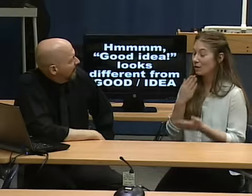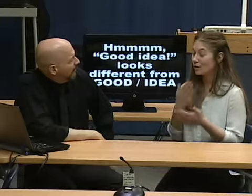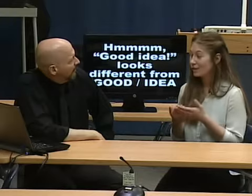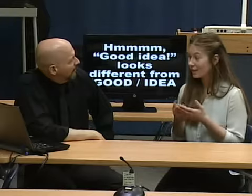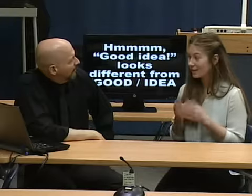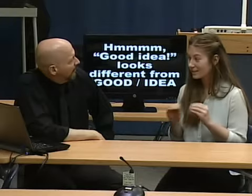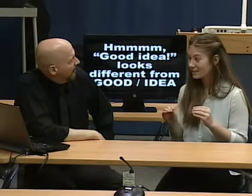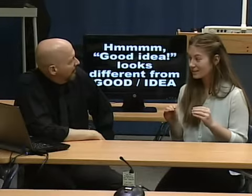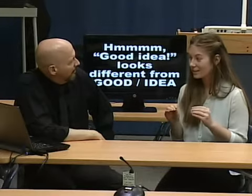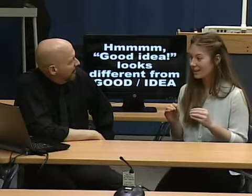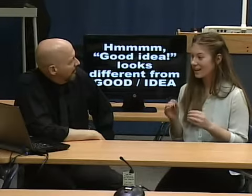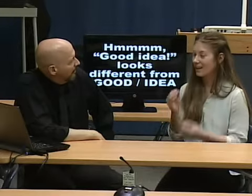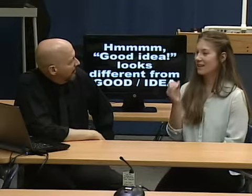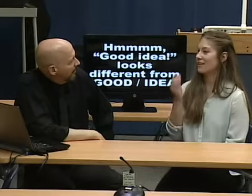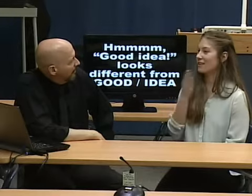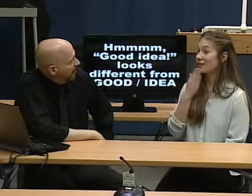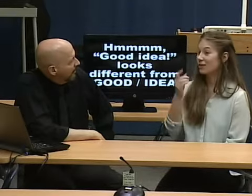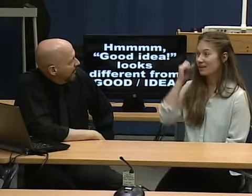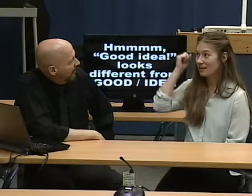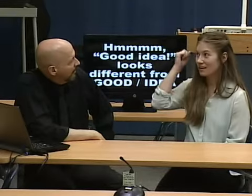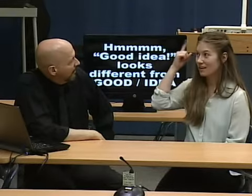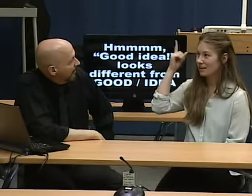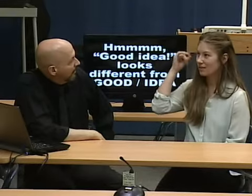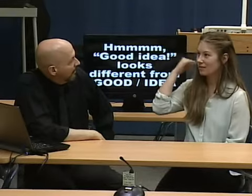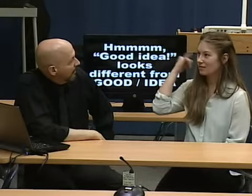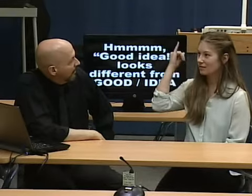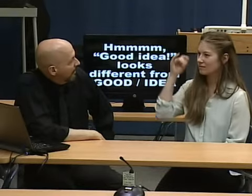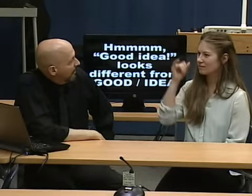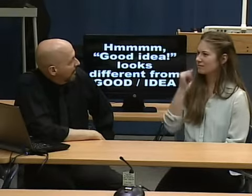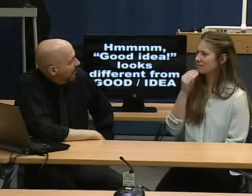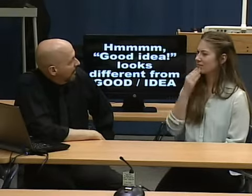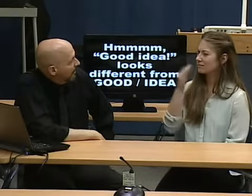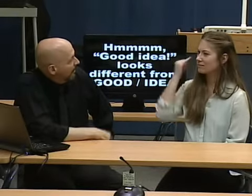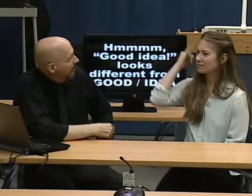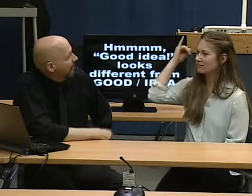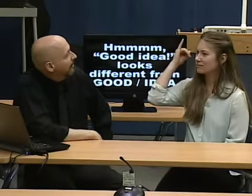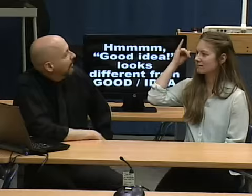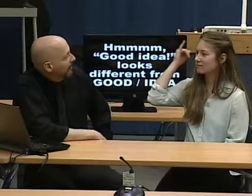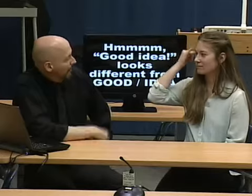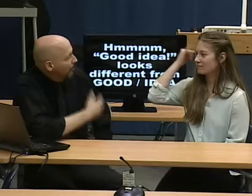Good... Good idea... Good idea...